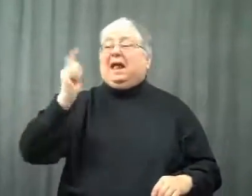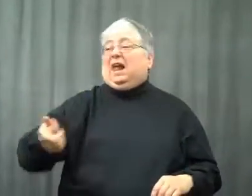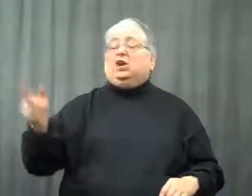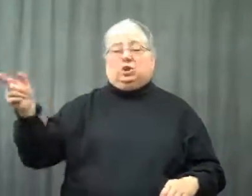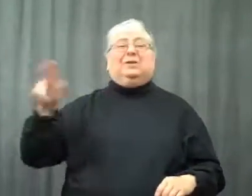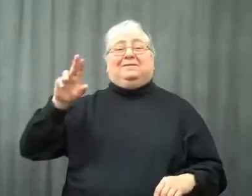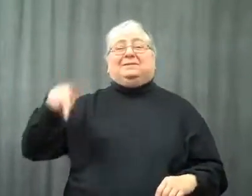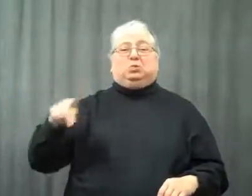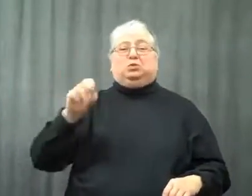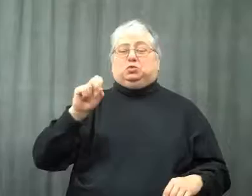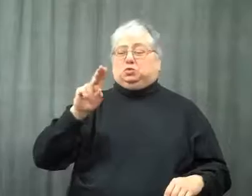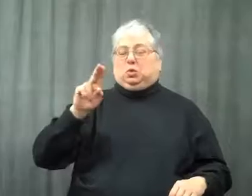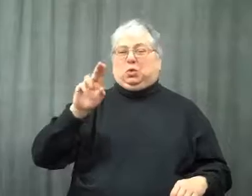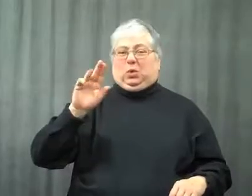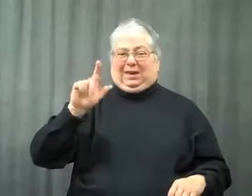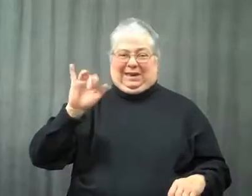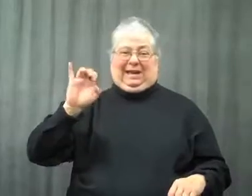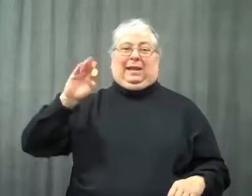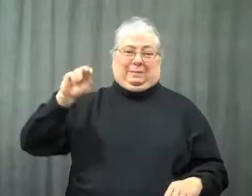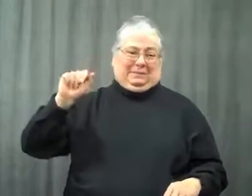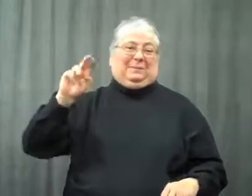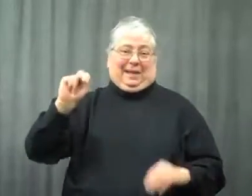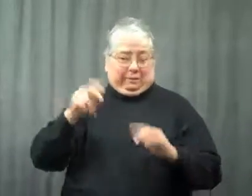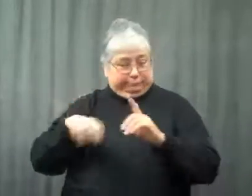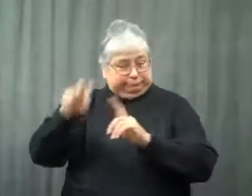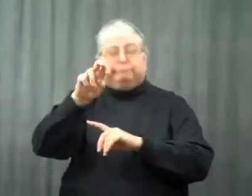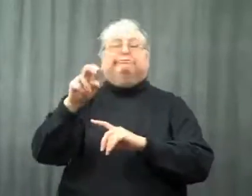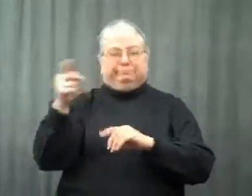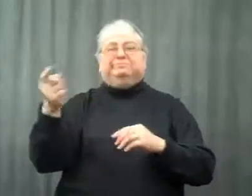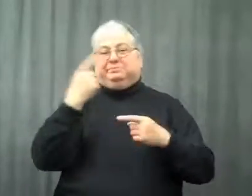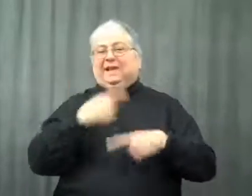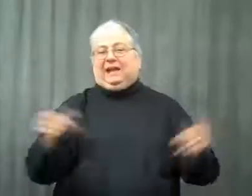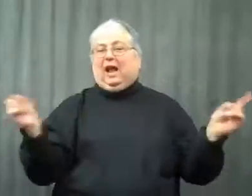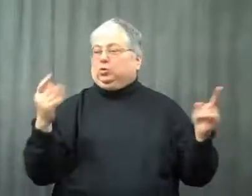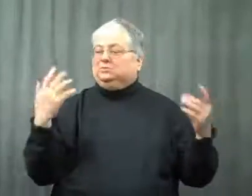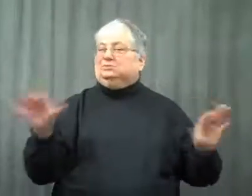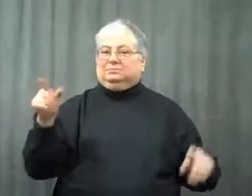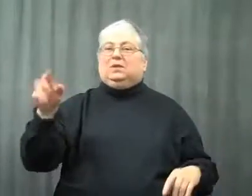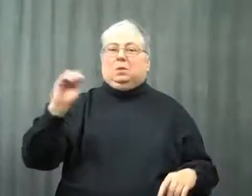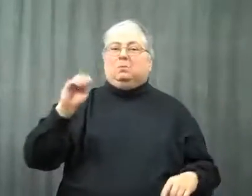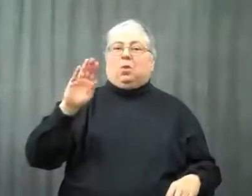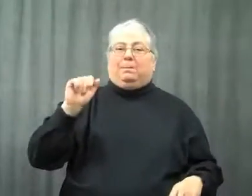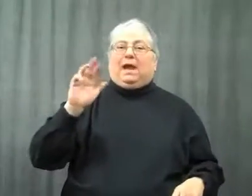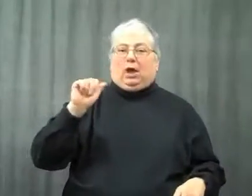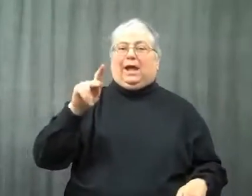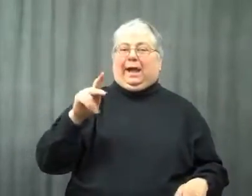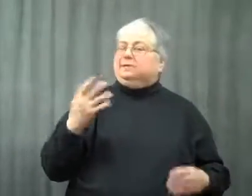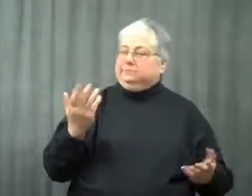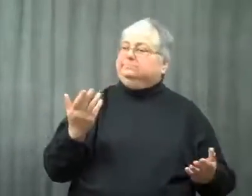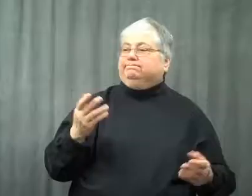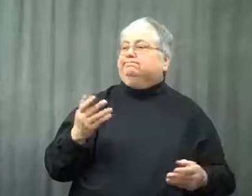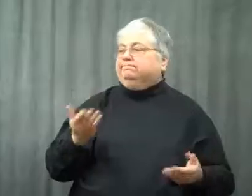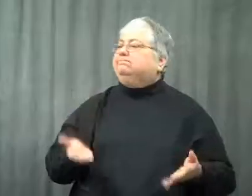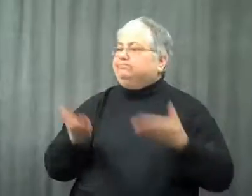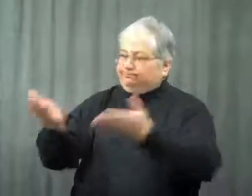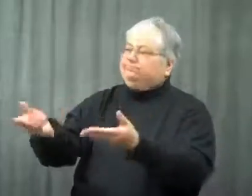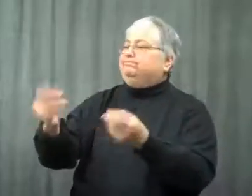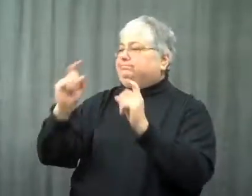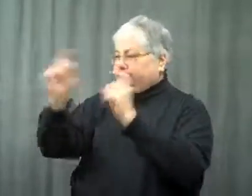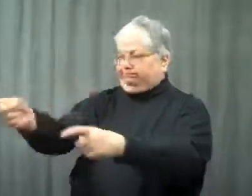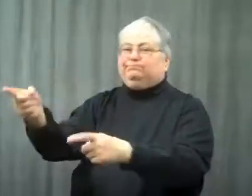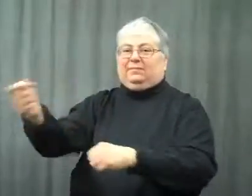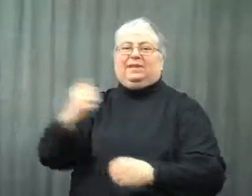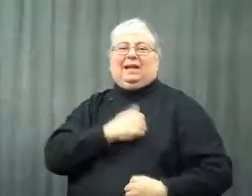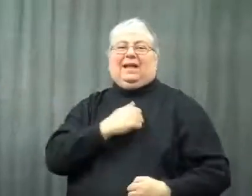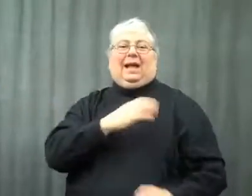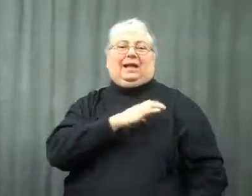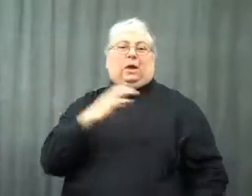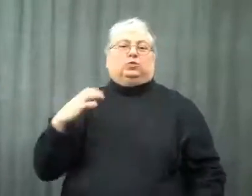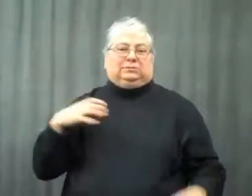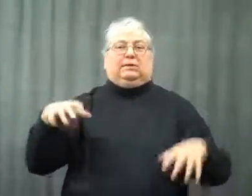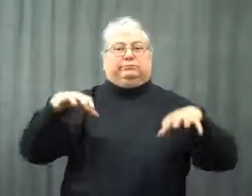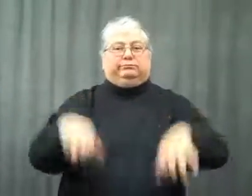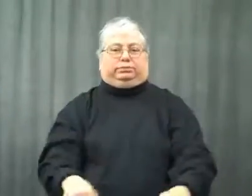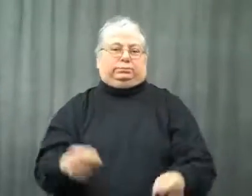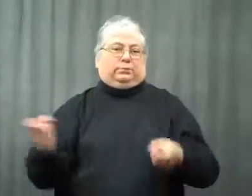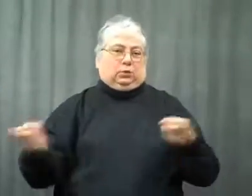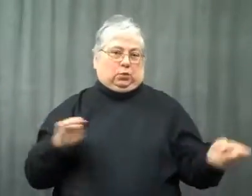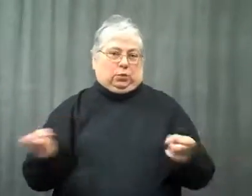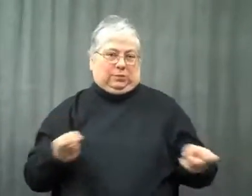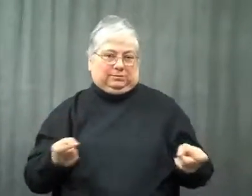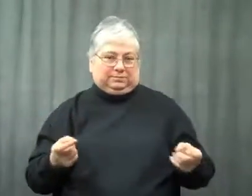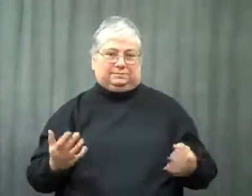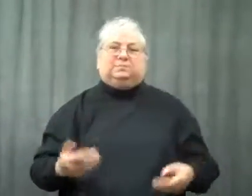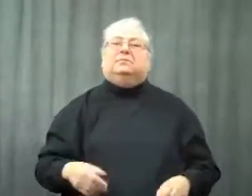Then Sulieman, the successor, announced Mubarak had turned power over to the military.